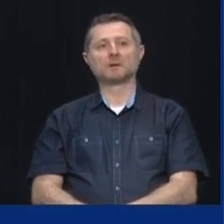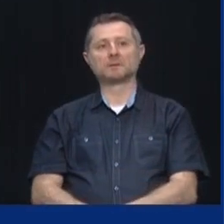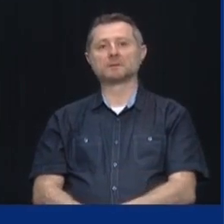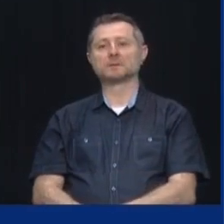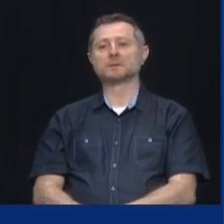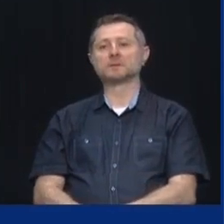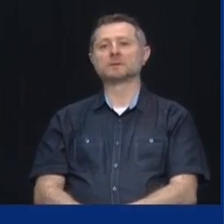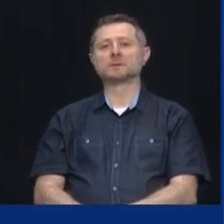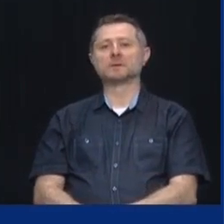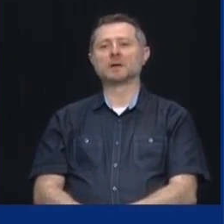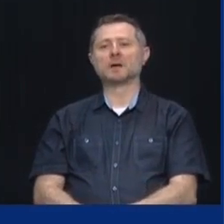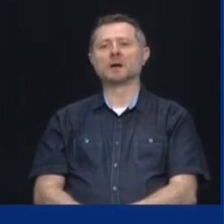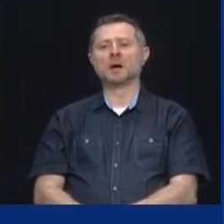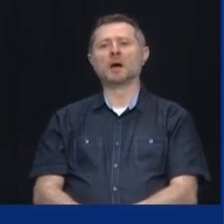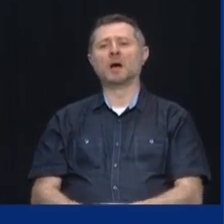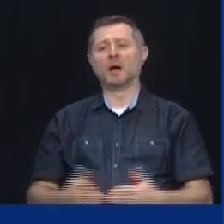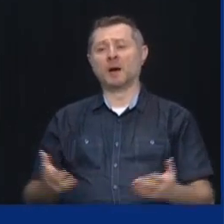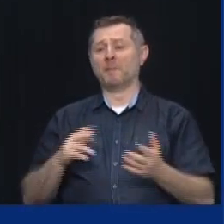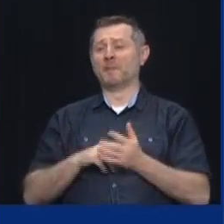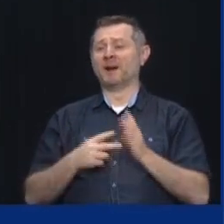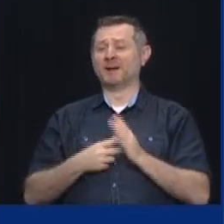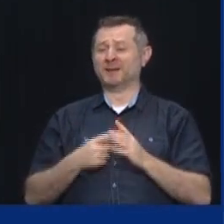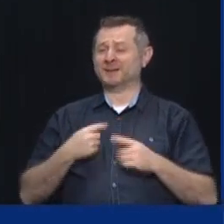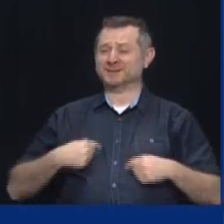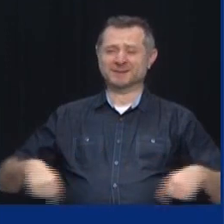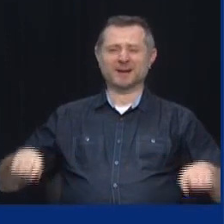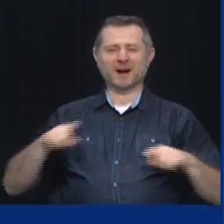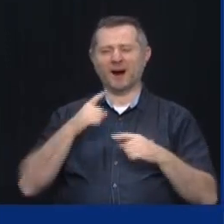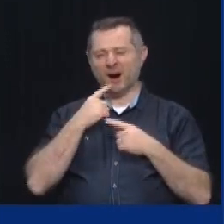AMERICA. THAT IS A FACT.